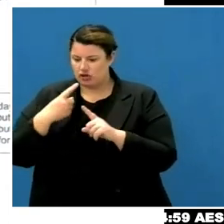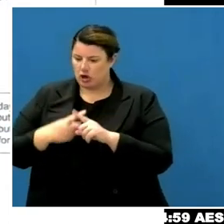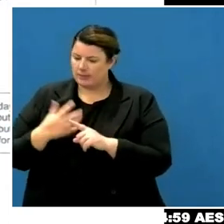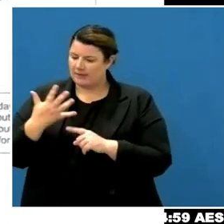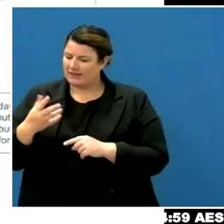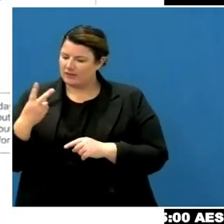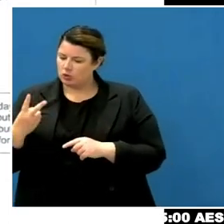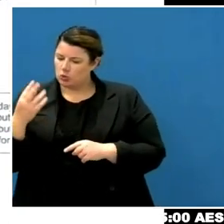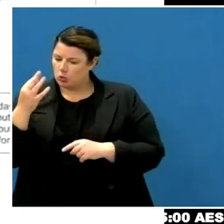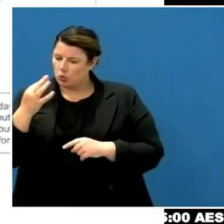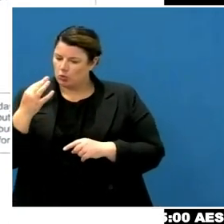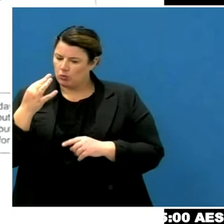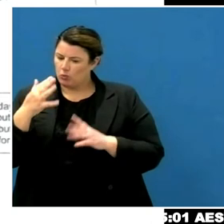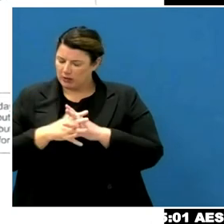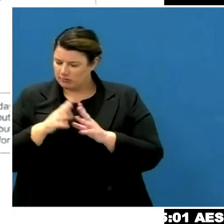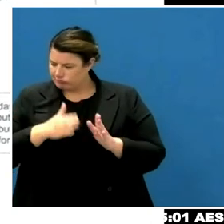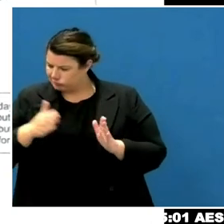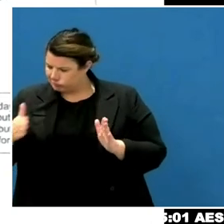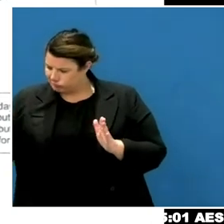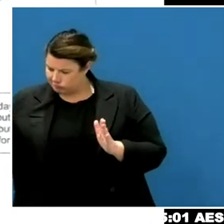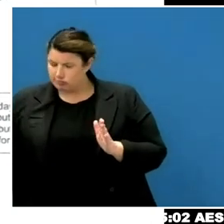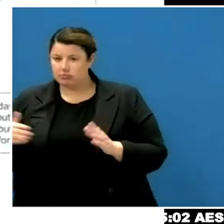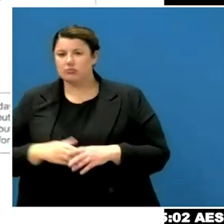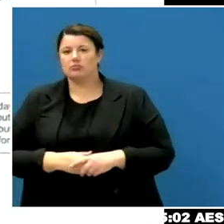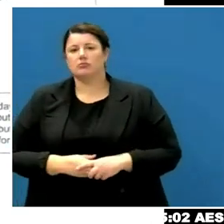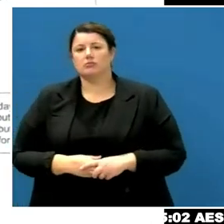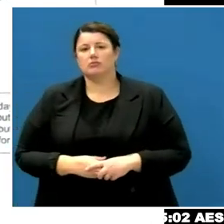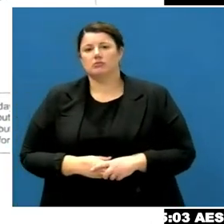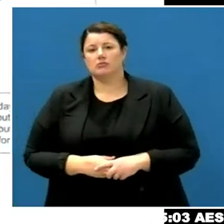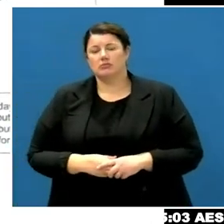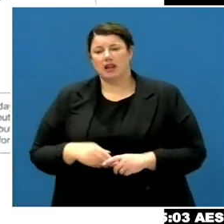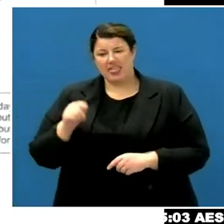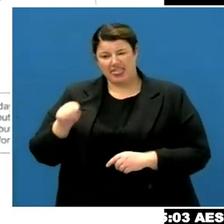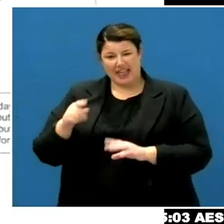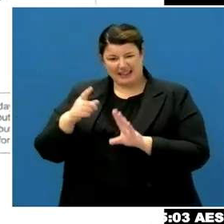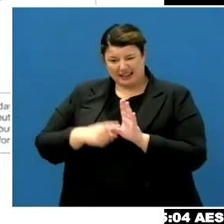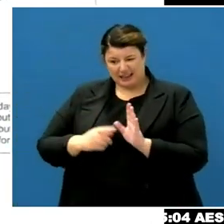Did Jason in this year attend - did he attend 52 weeks per year?